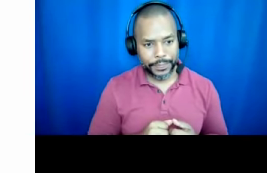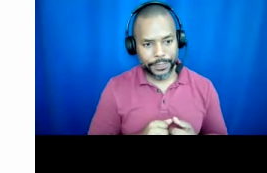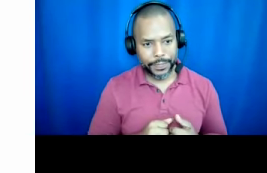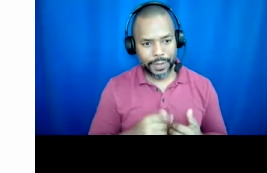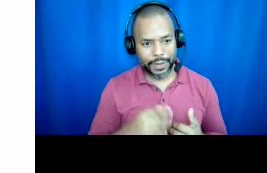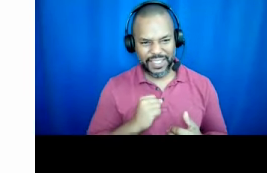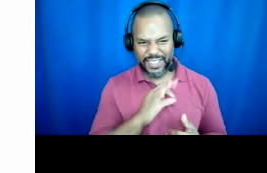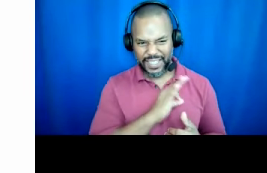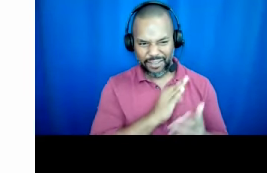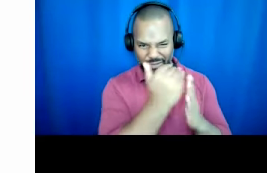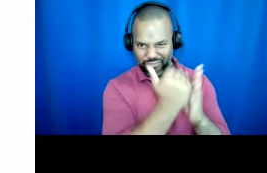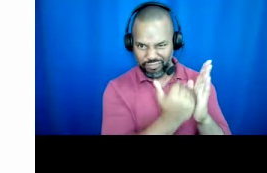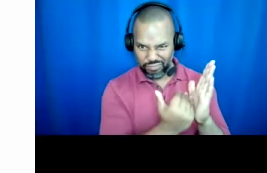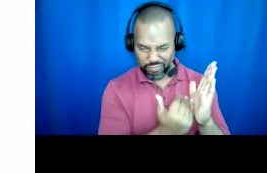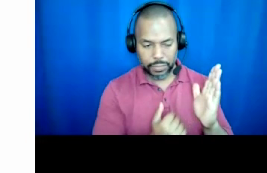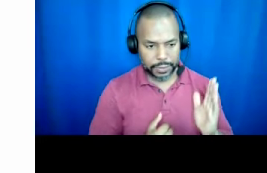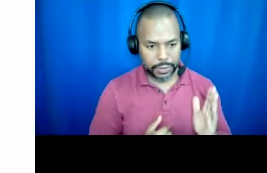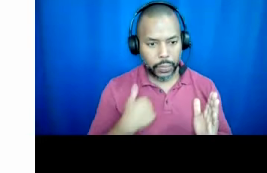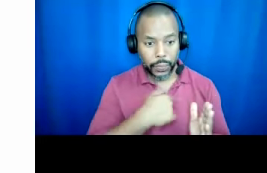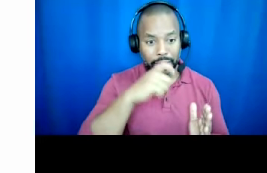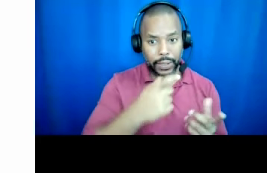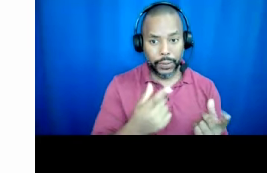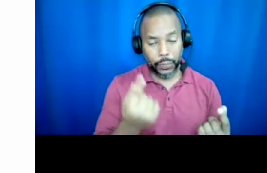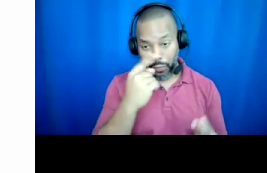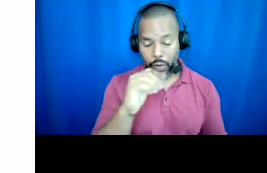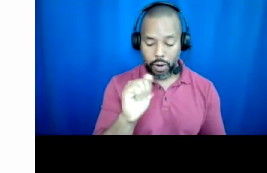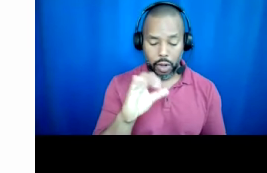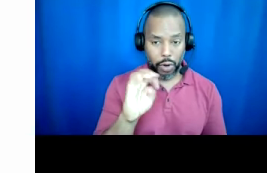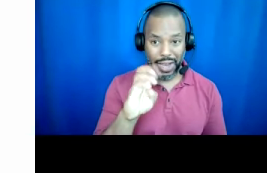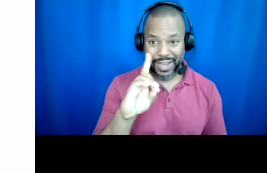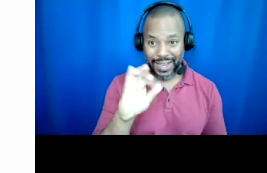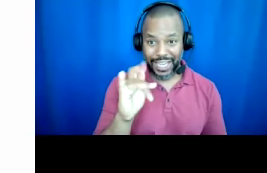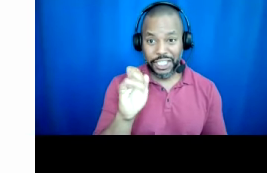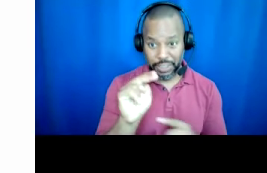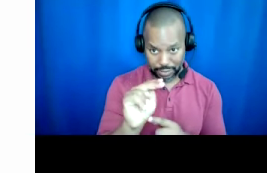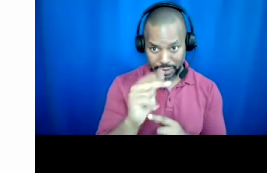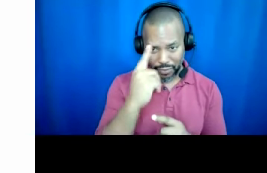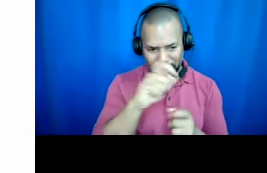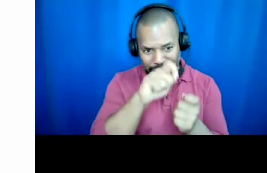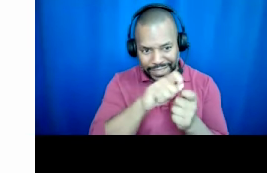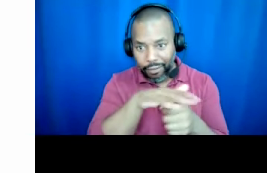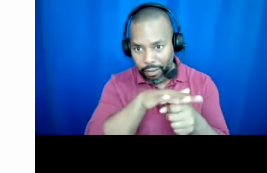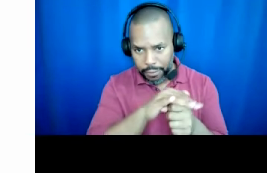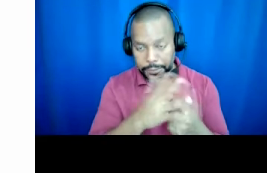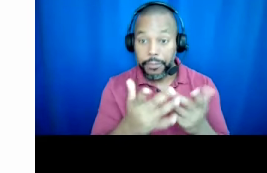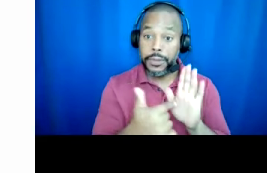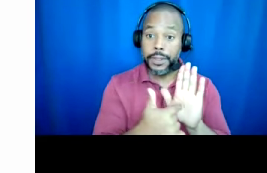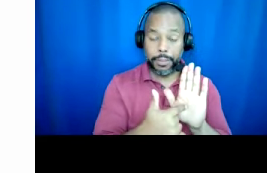we need to do in terms of accreditation in certain areas. For example,